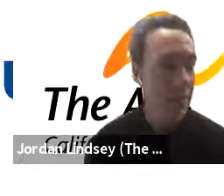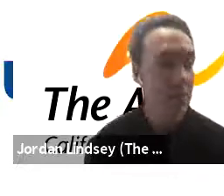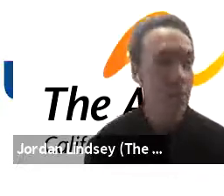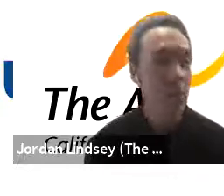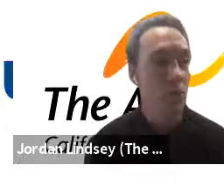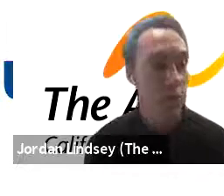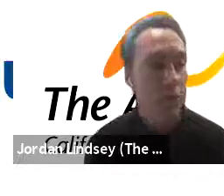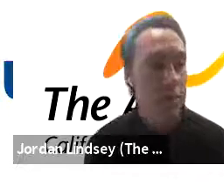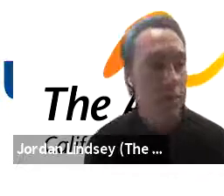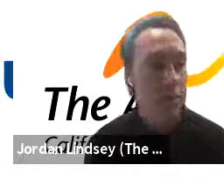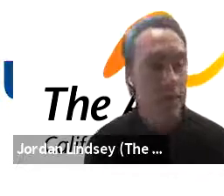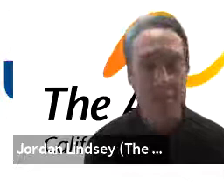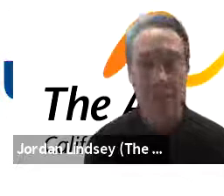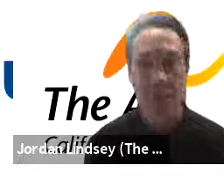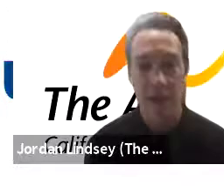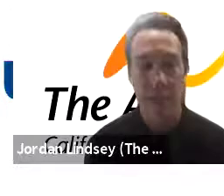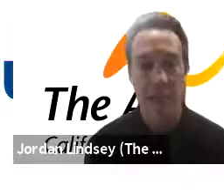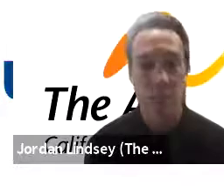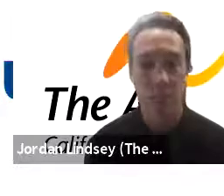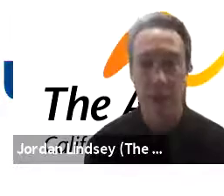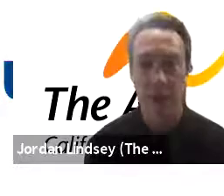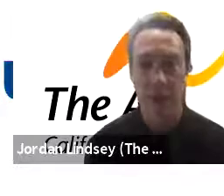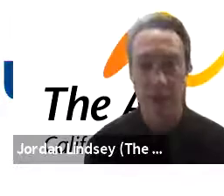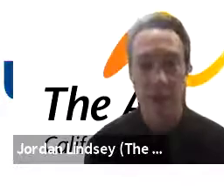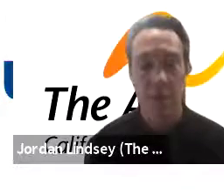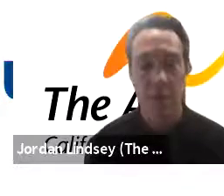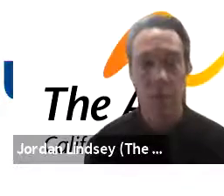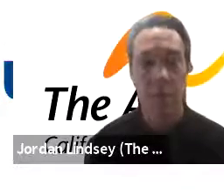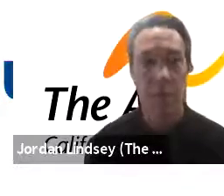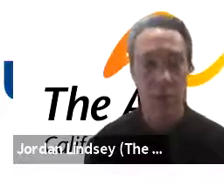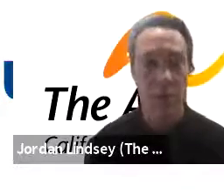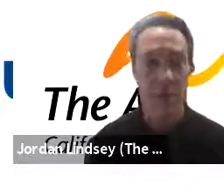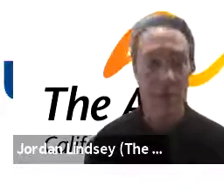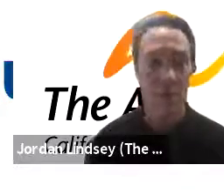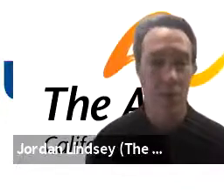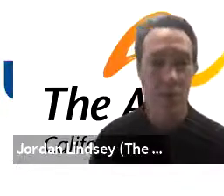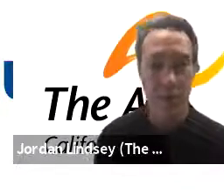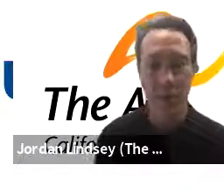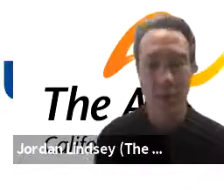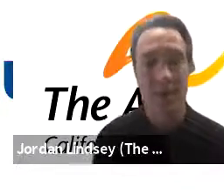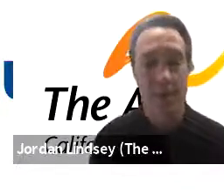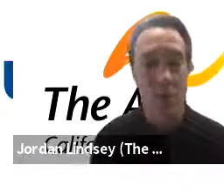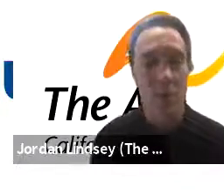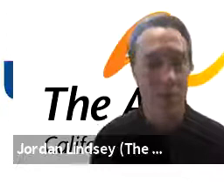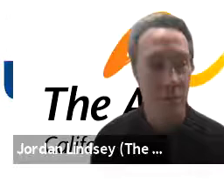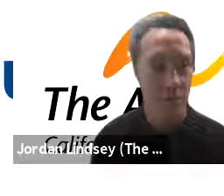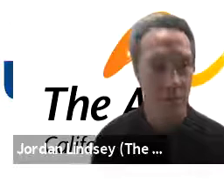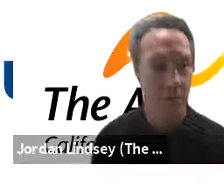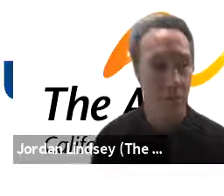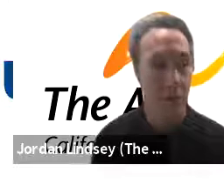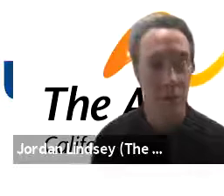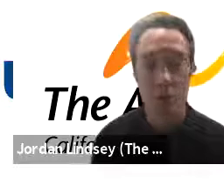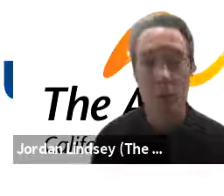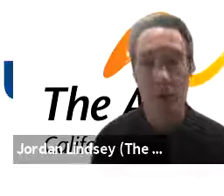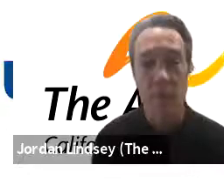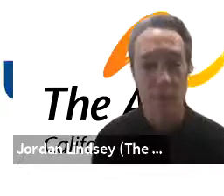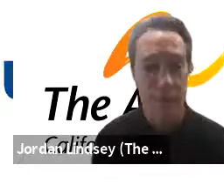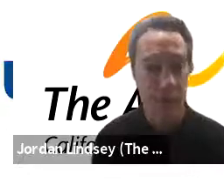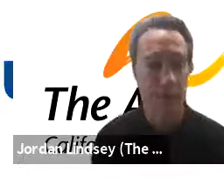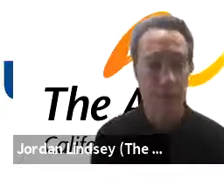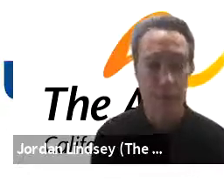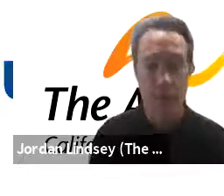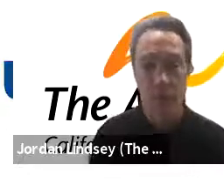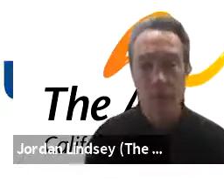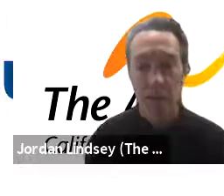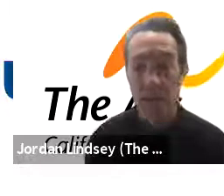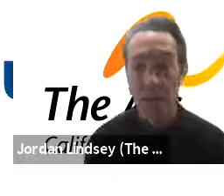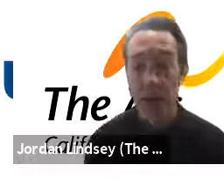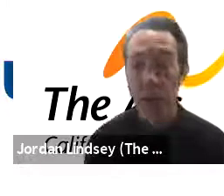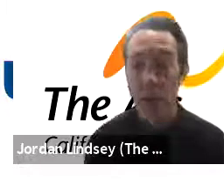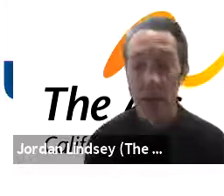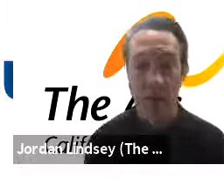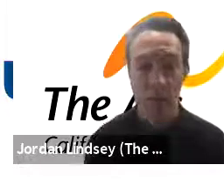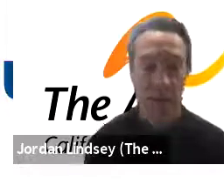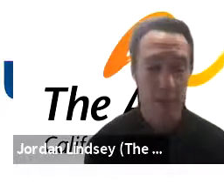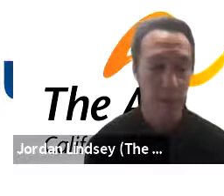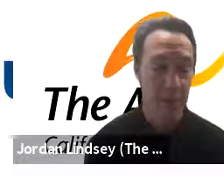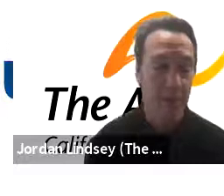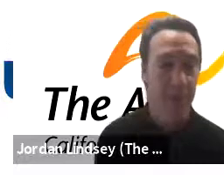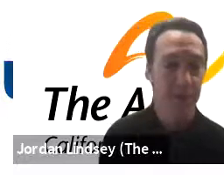Jordan Lindsey (The Arc CA): let's make sure that this time with vaccines, we know that individuals are making informed decisions, and you have a role in that so let's talk about how you can have a role in that as well next slide.